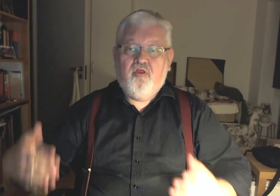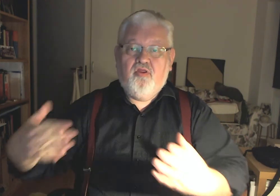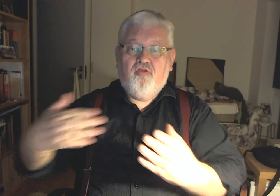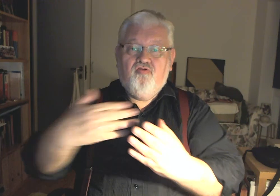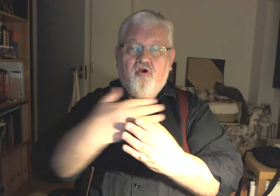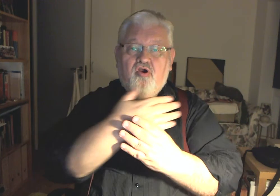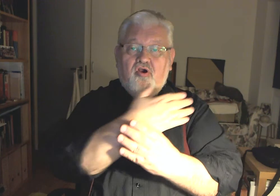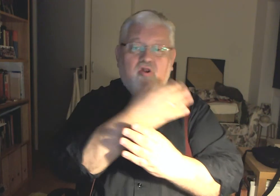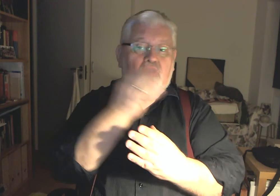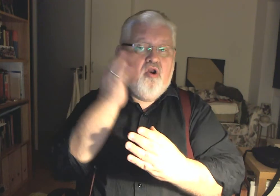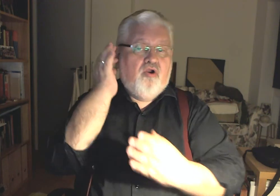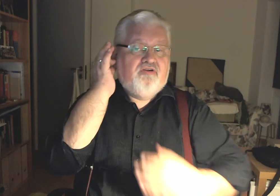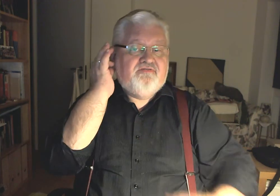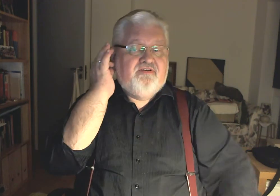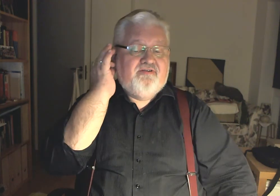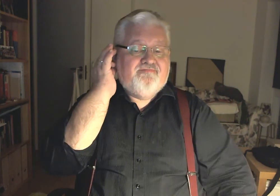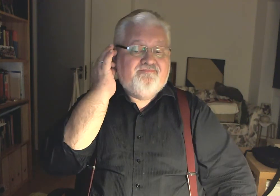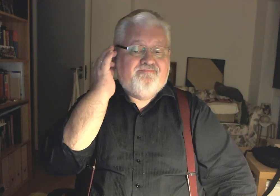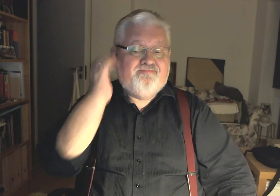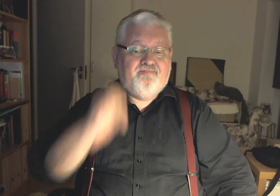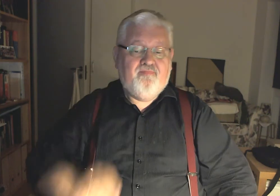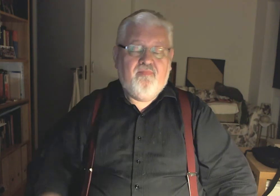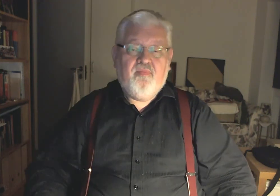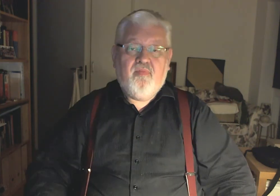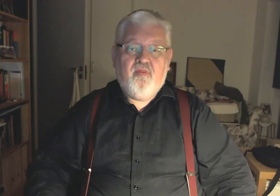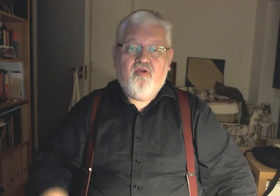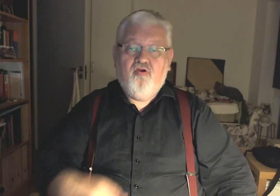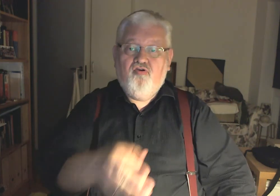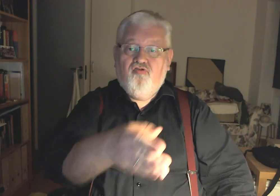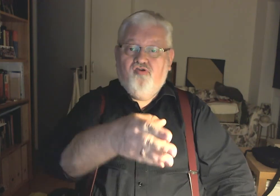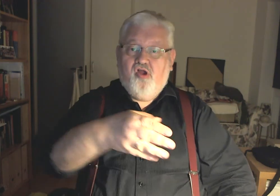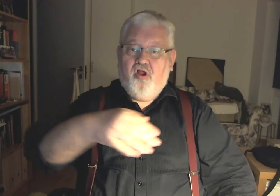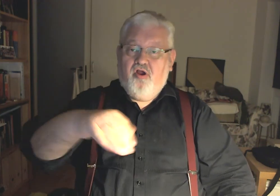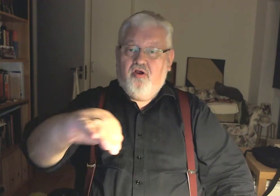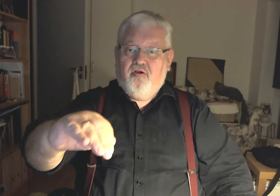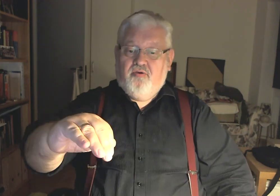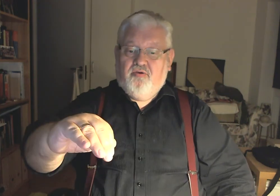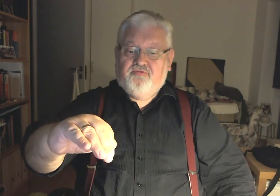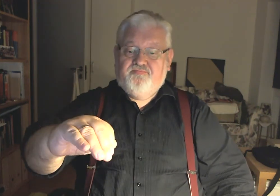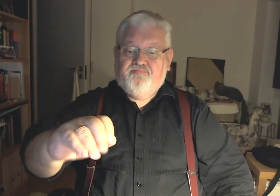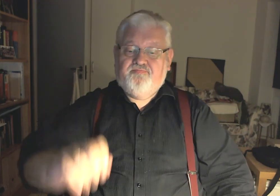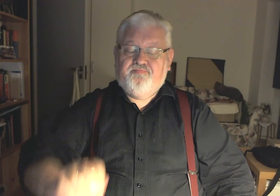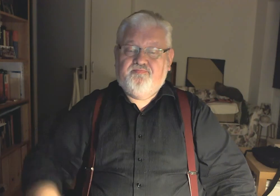Tvøroyri Vágur